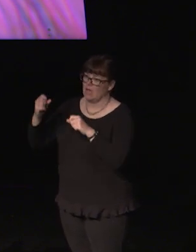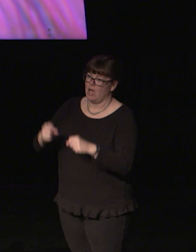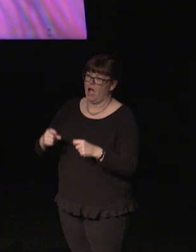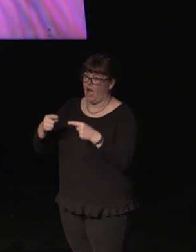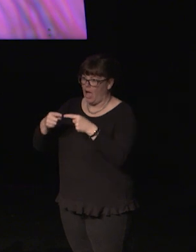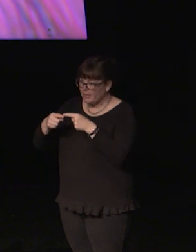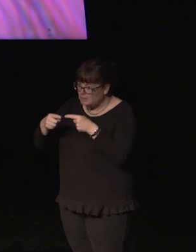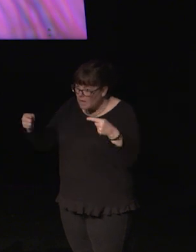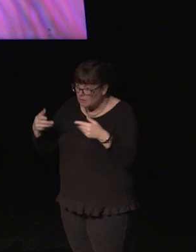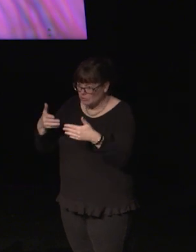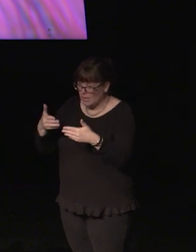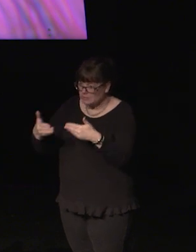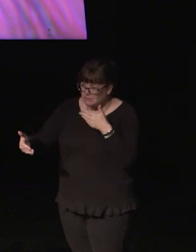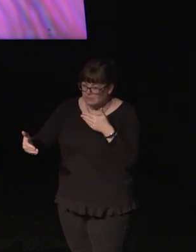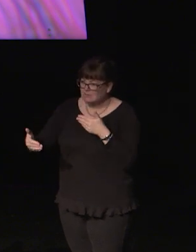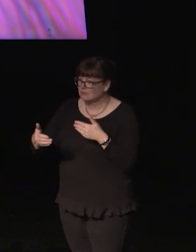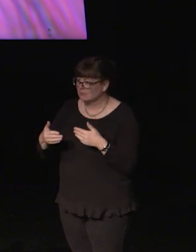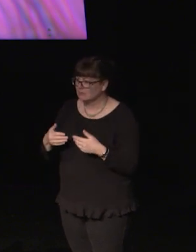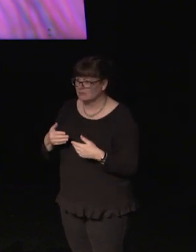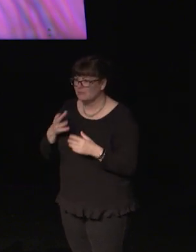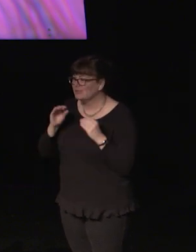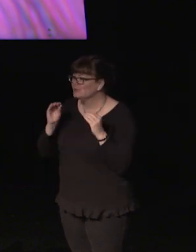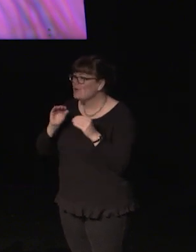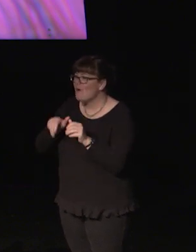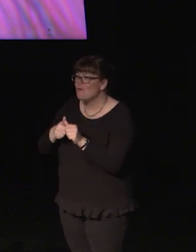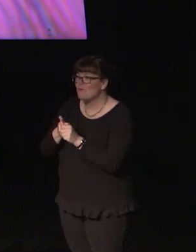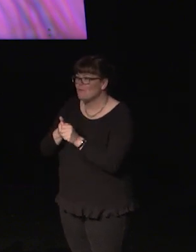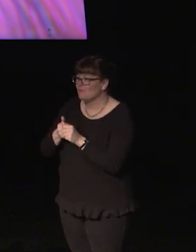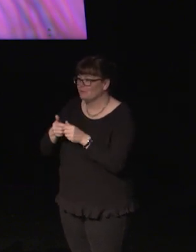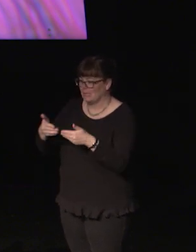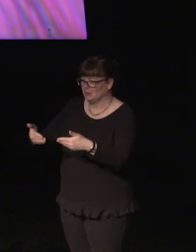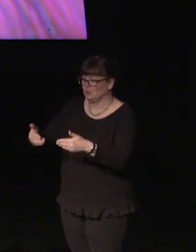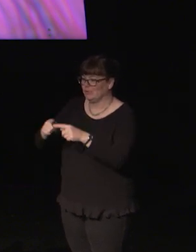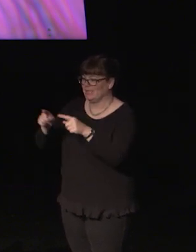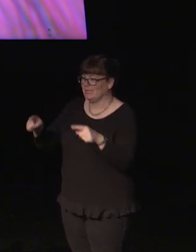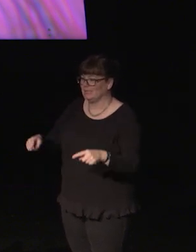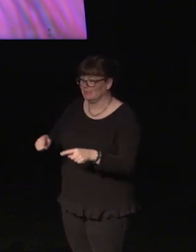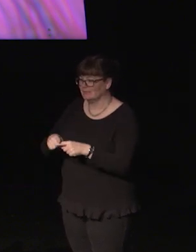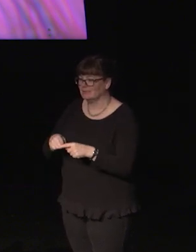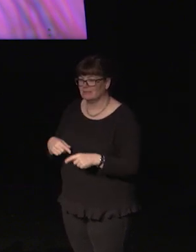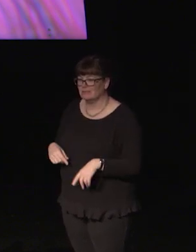that extra screen to fall back on when you're a self-contained headset. And really quickly just a cheat plug.